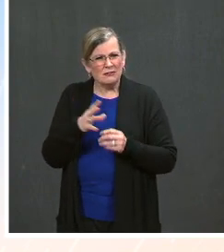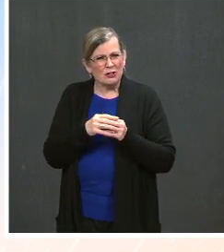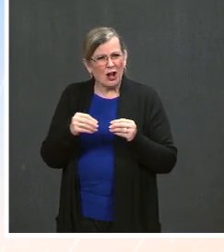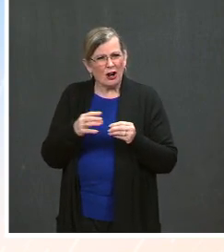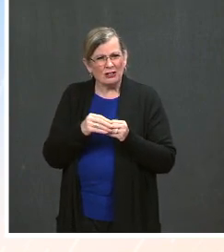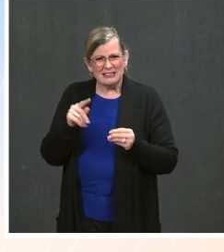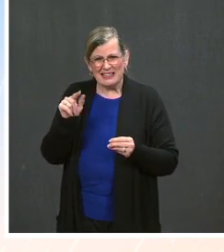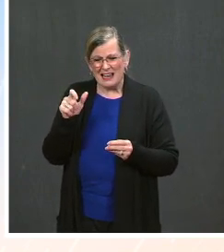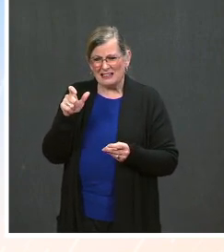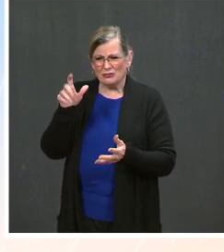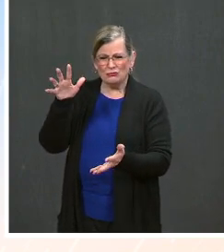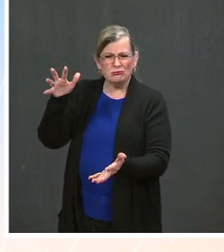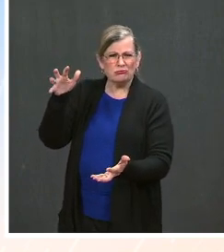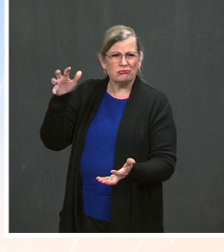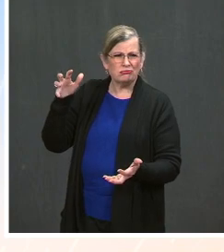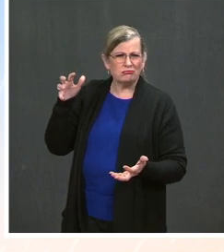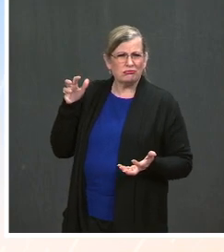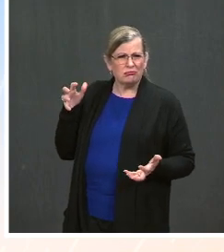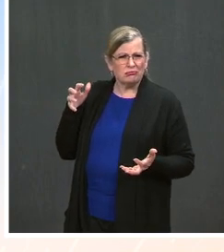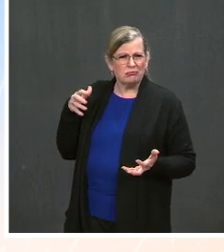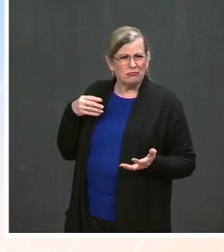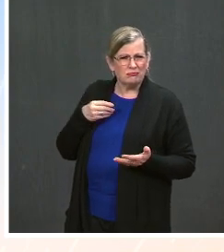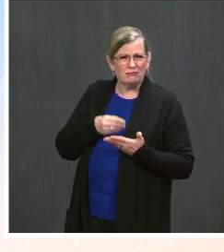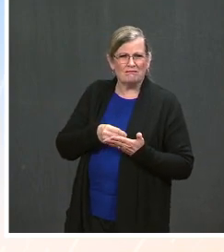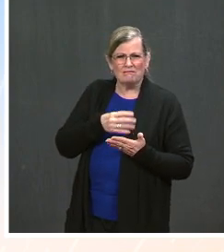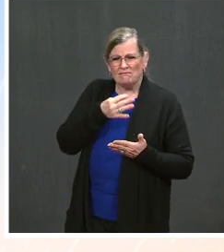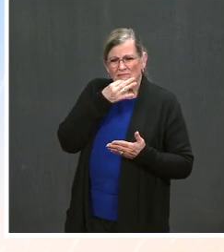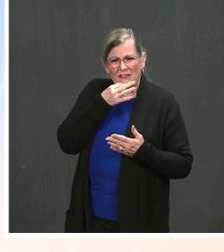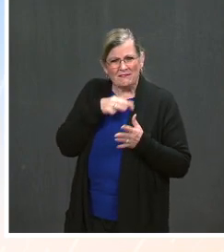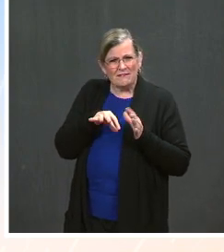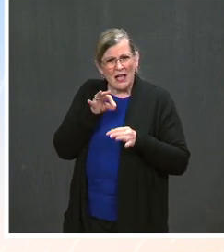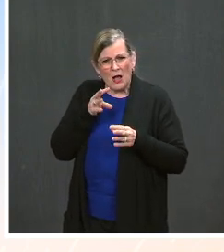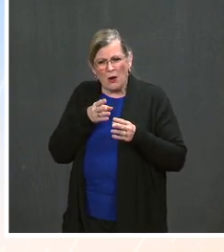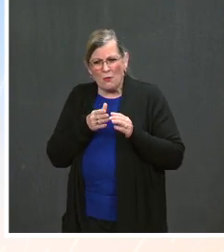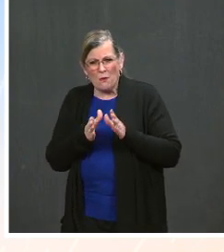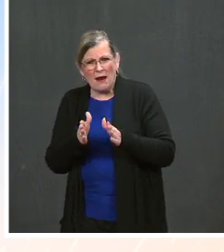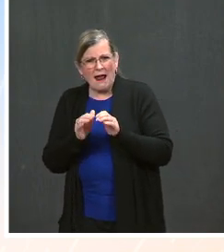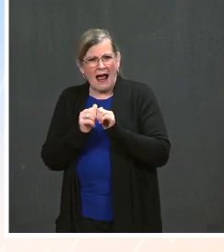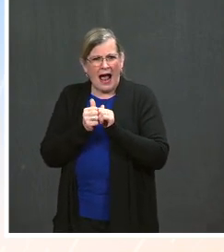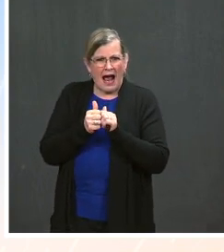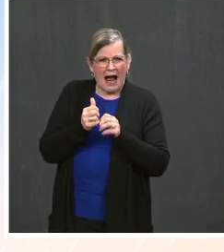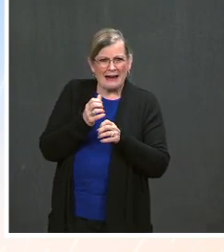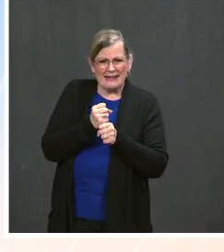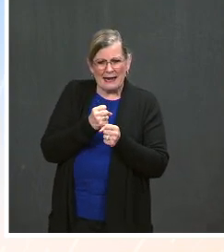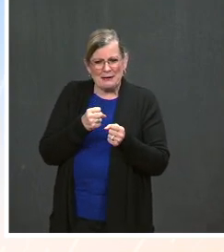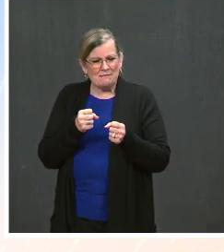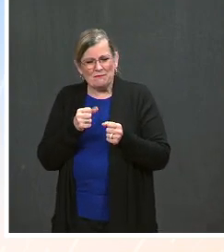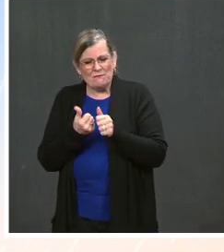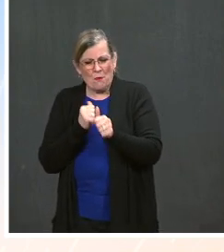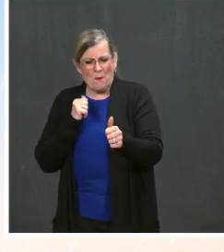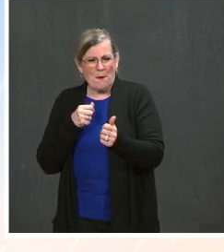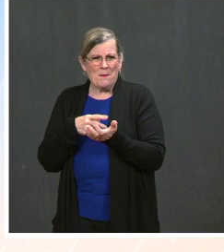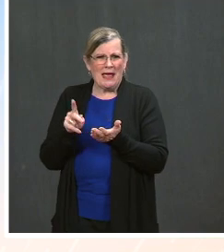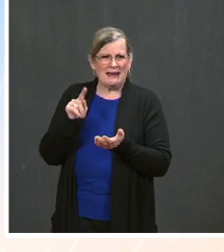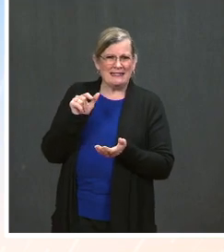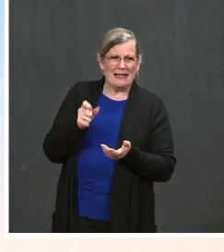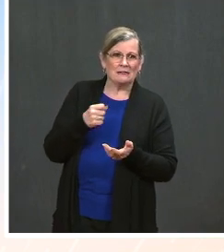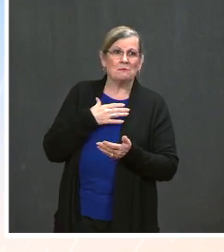so that we can help fund this -- in -- this once-in-a-generation investment. A couple other scheduling announcements.